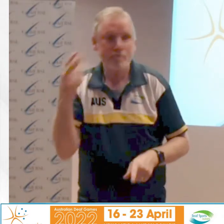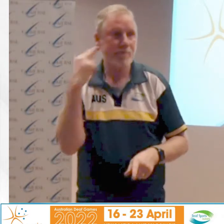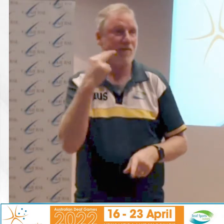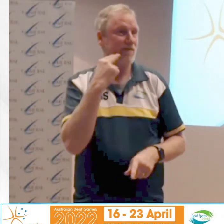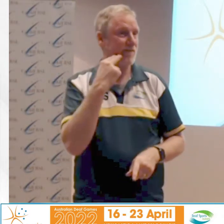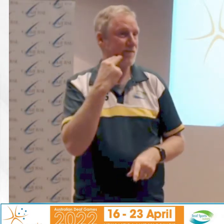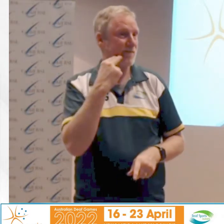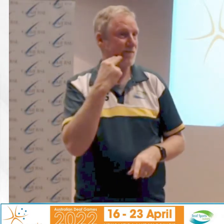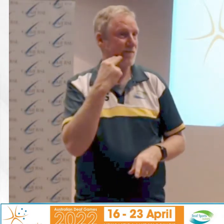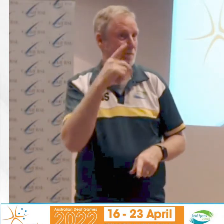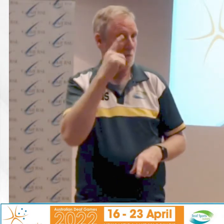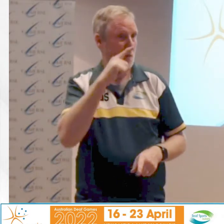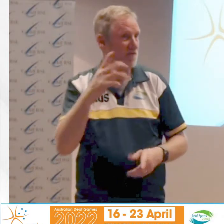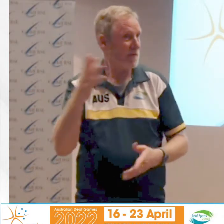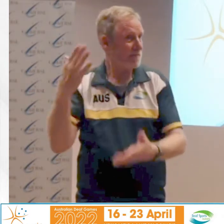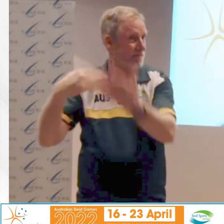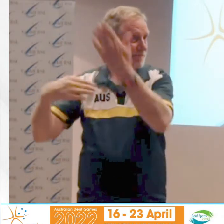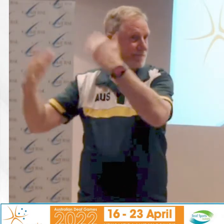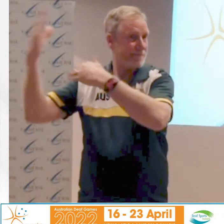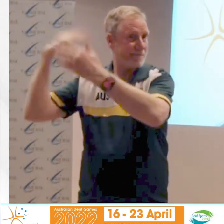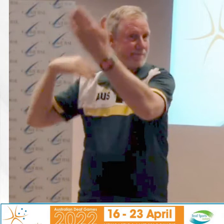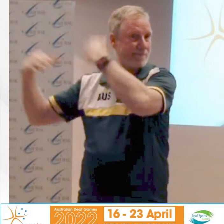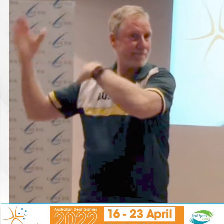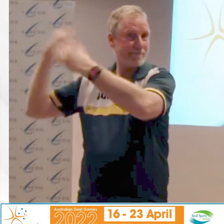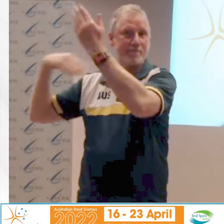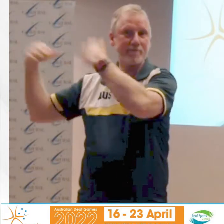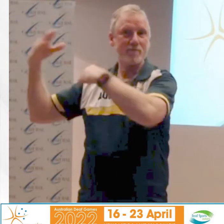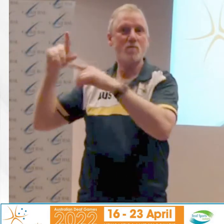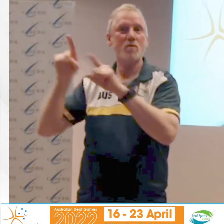i would also like to pay my respect to deaf elders who have come before us